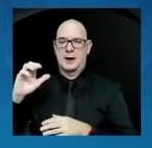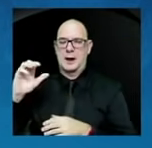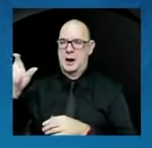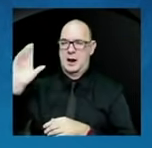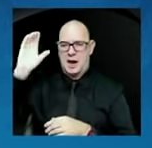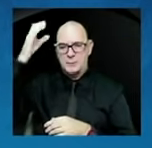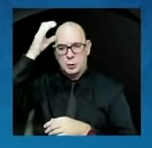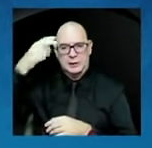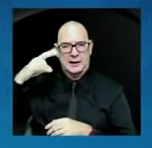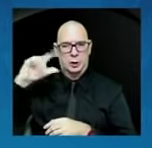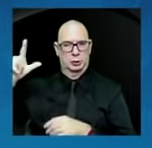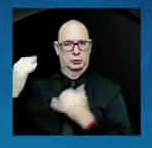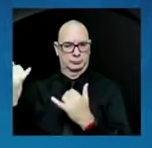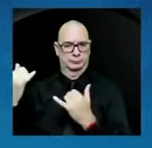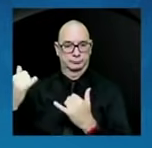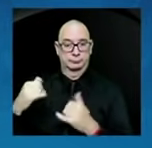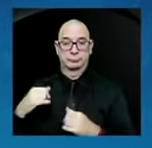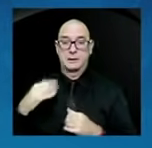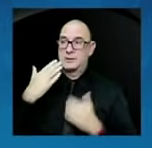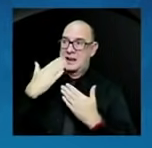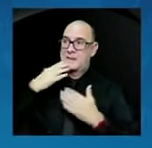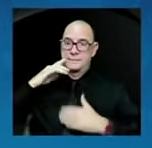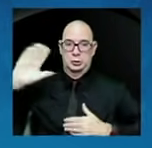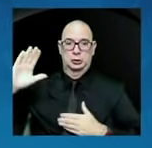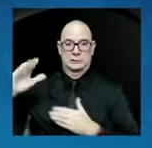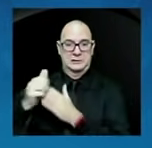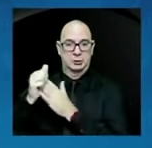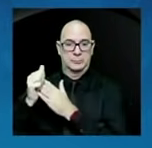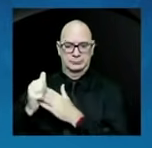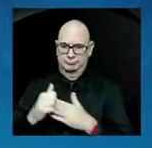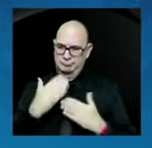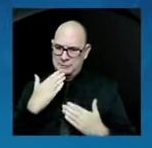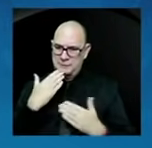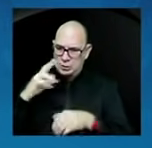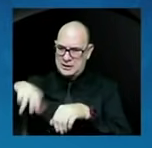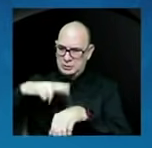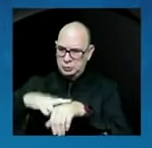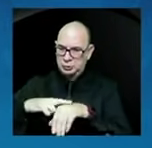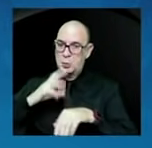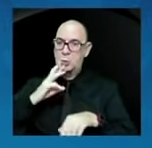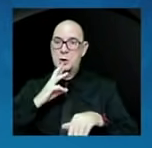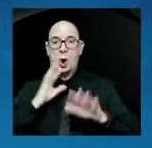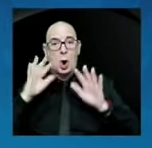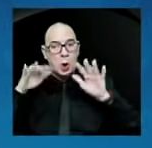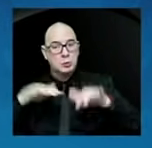THAT BILL NELSON IS TALKING ABOUT AND WORKING HAR AT CAPITOL HILL AND DOW WANT TO THK THEM FOR THEIR LEADERSHIP.